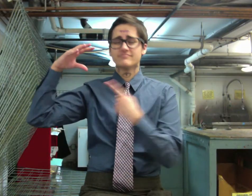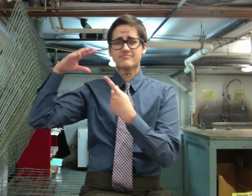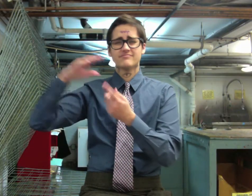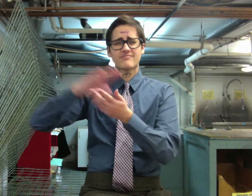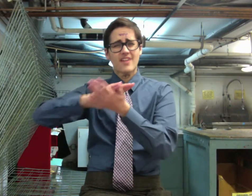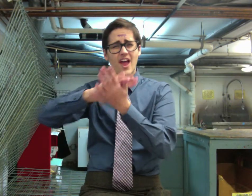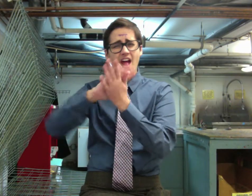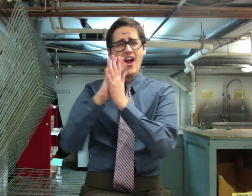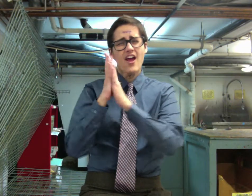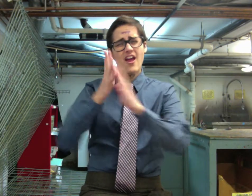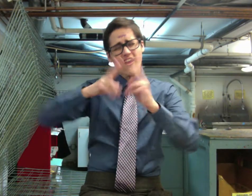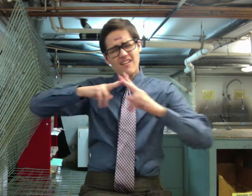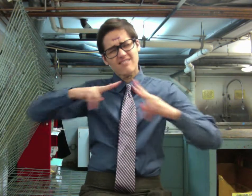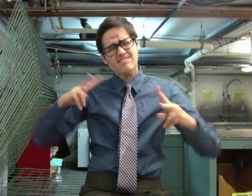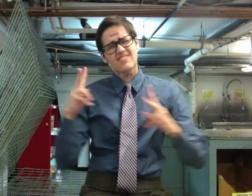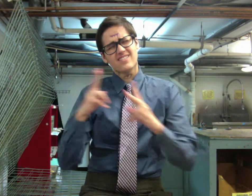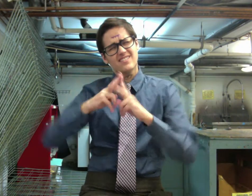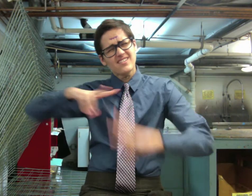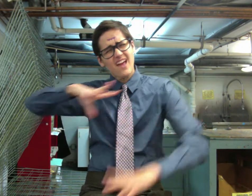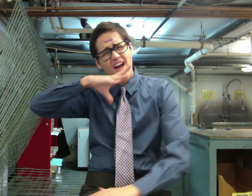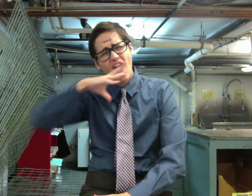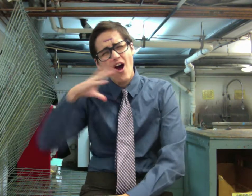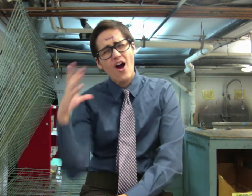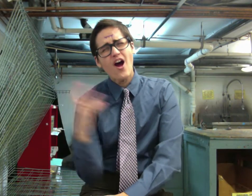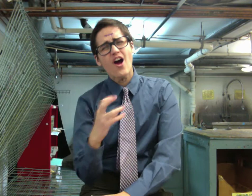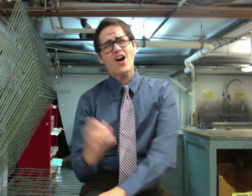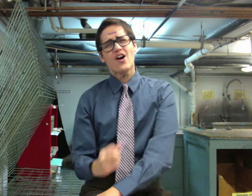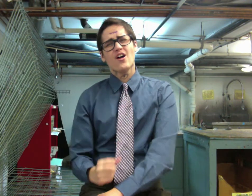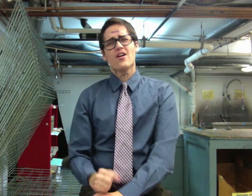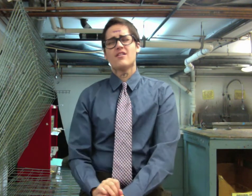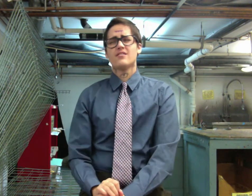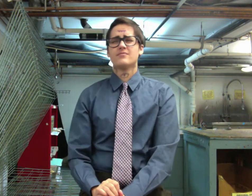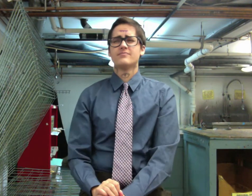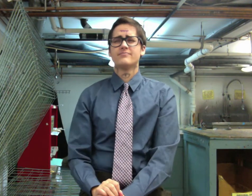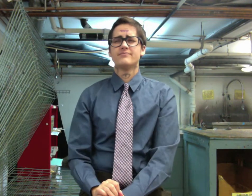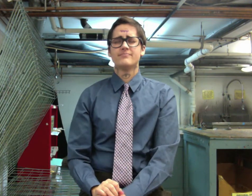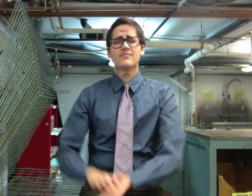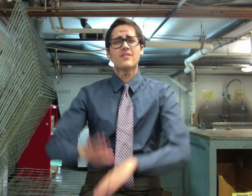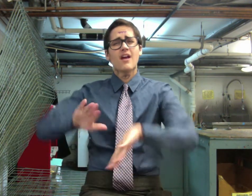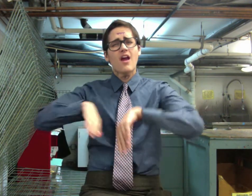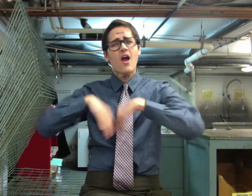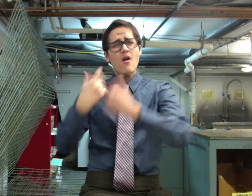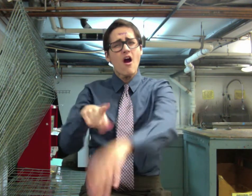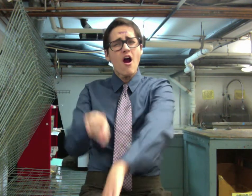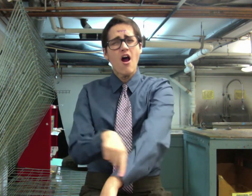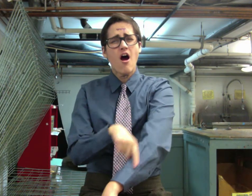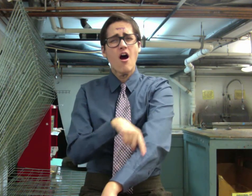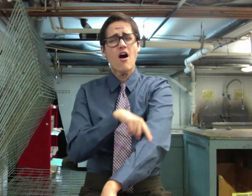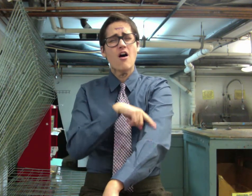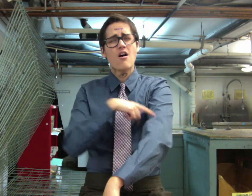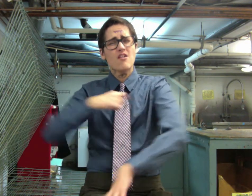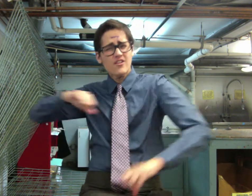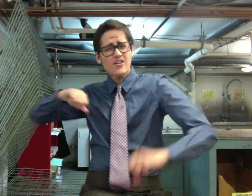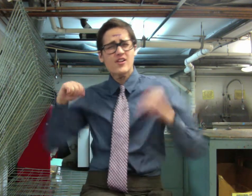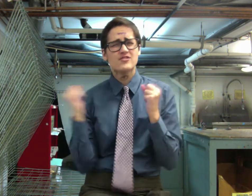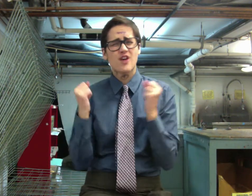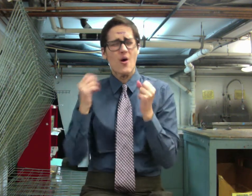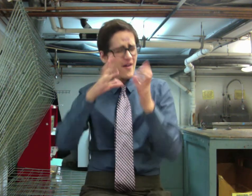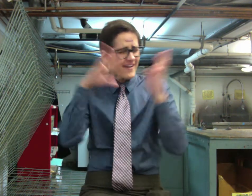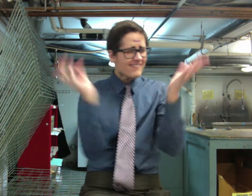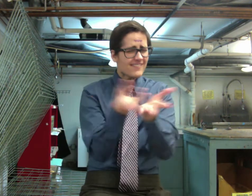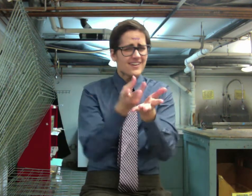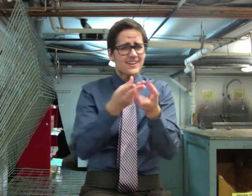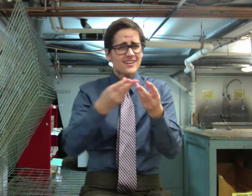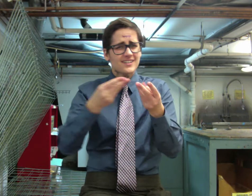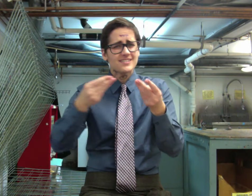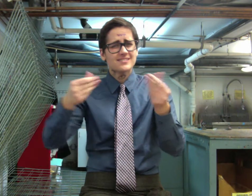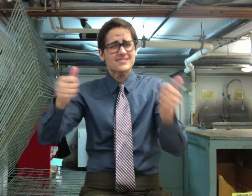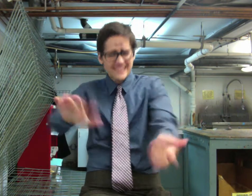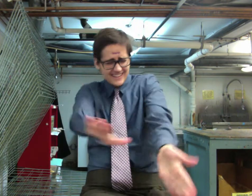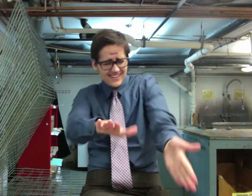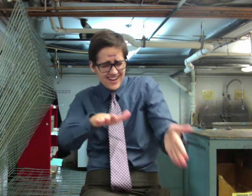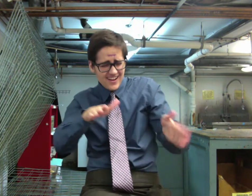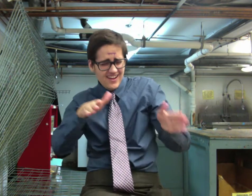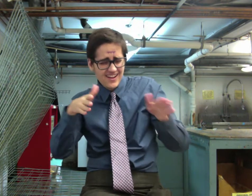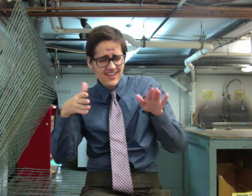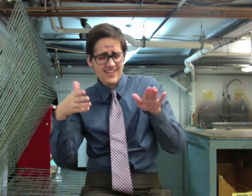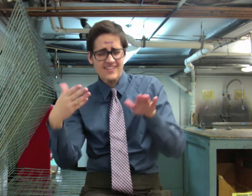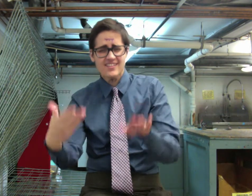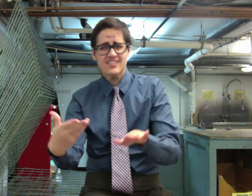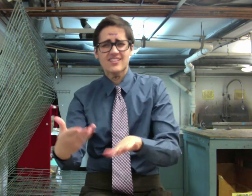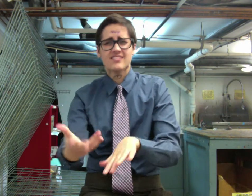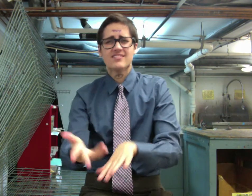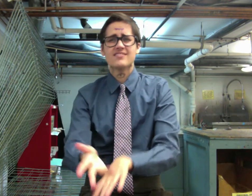The sun has grown so very, very old. How long, cold, fading death? How long?